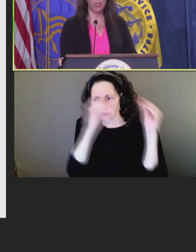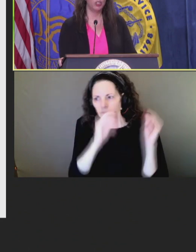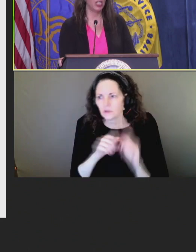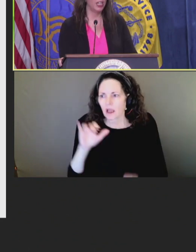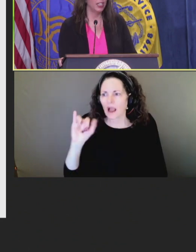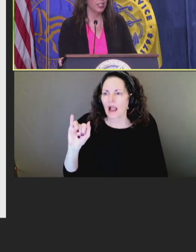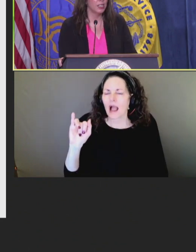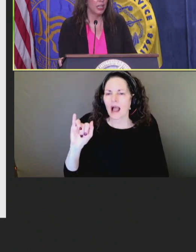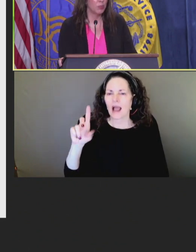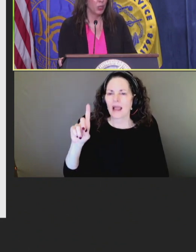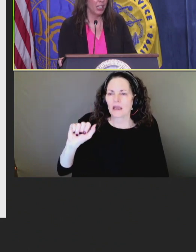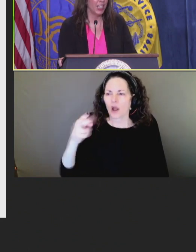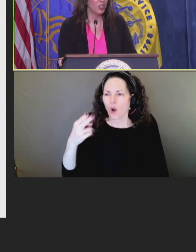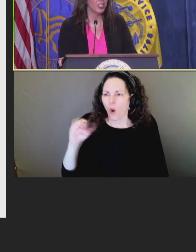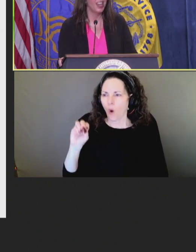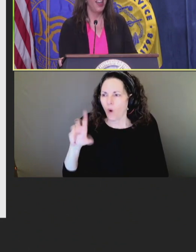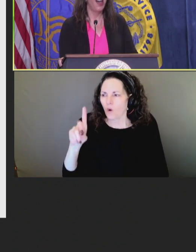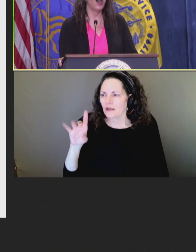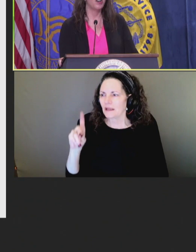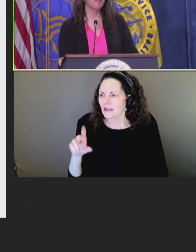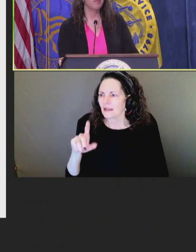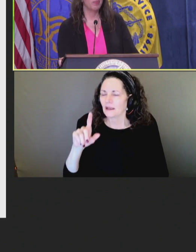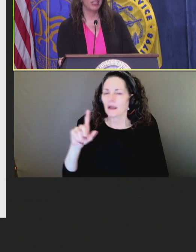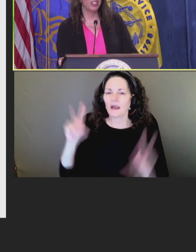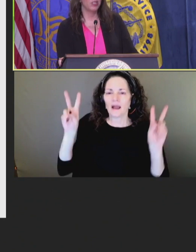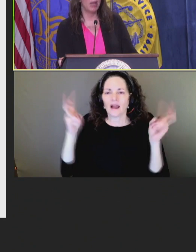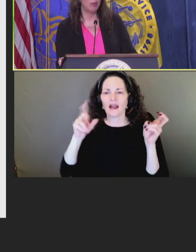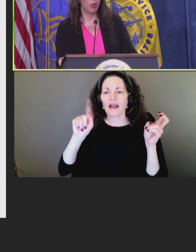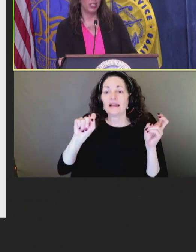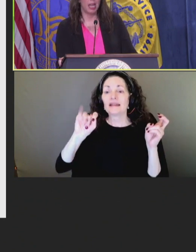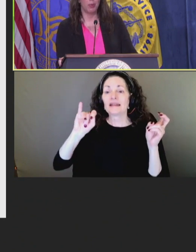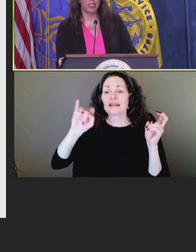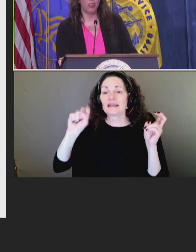which I think is pretty cute. But there's many more examples out there